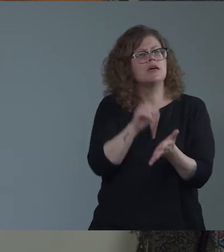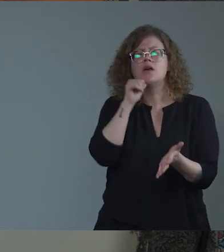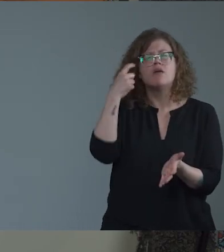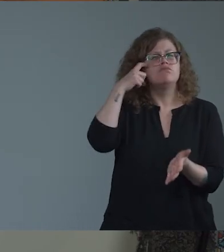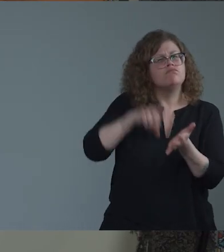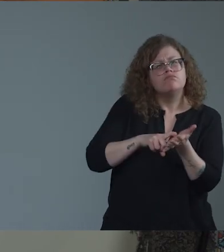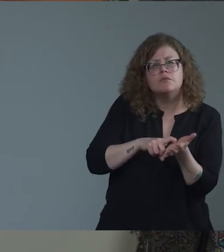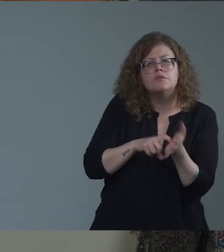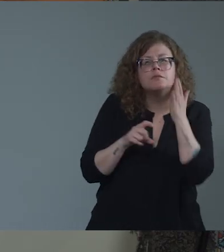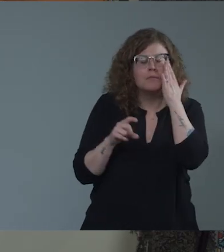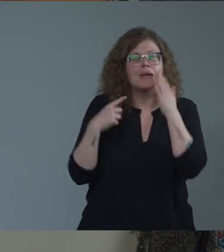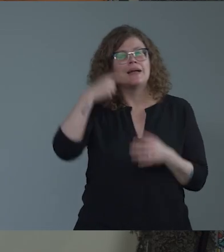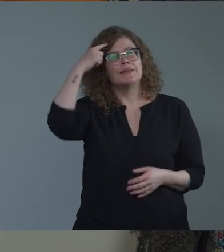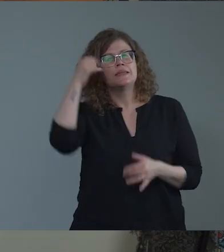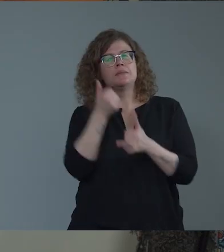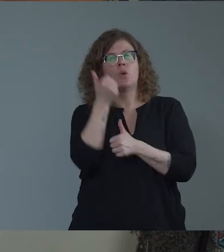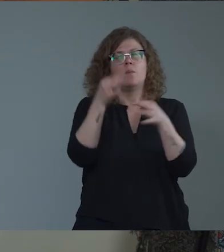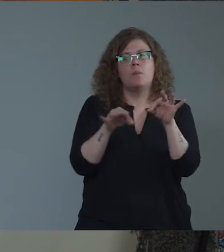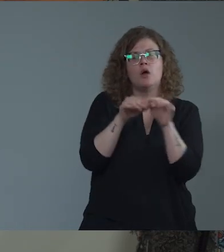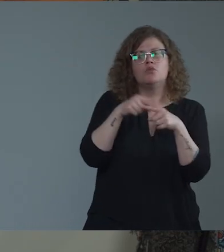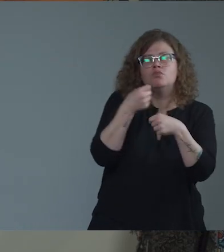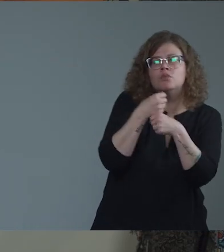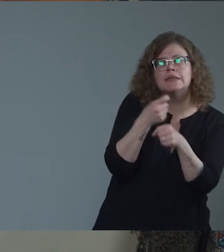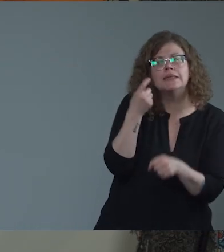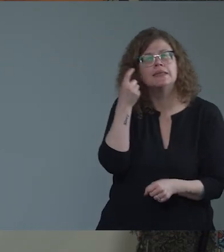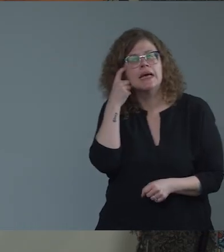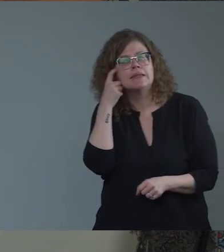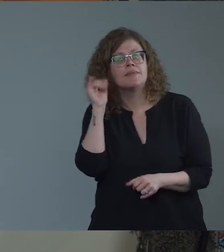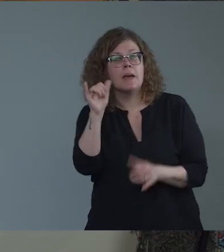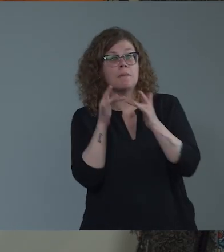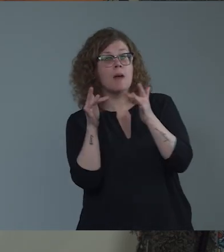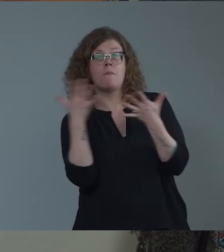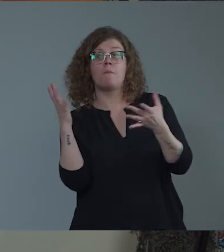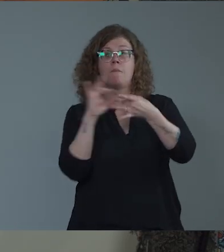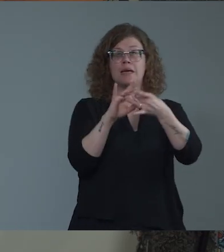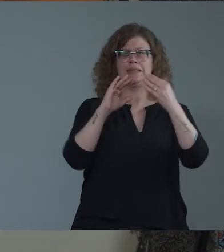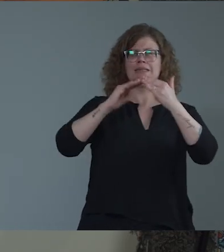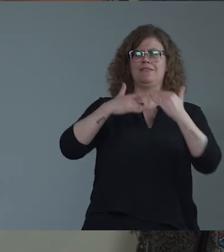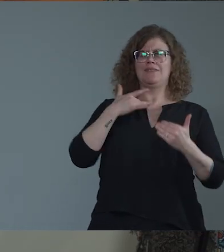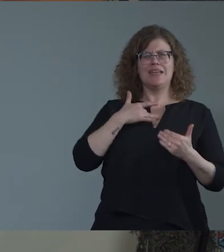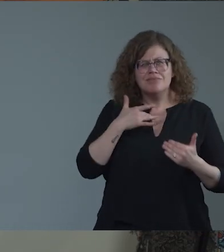come into their consciousness, even if they're not in the art world. You know, there are iconic pieces that become a story